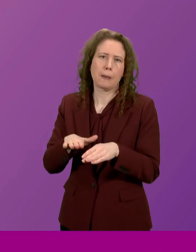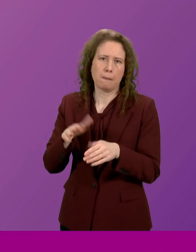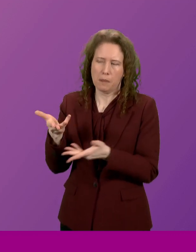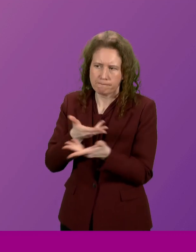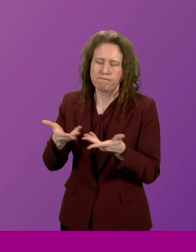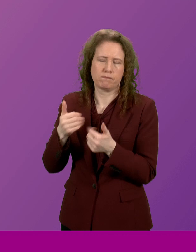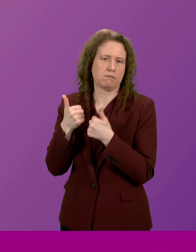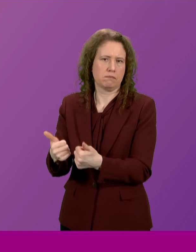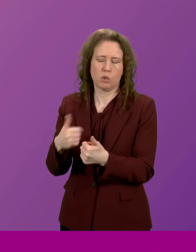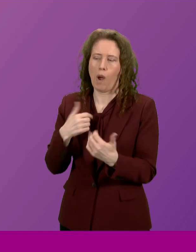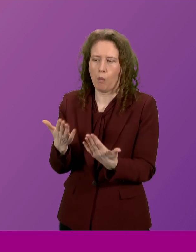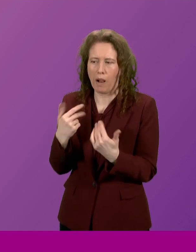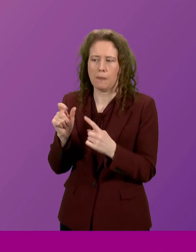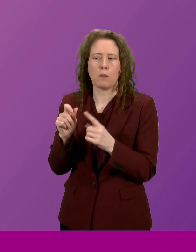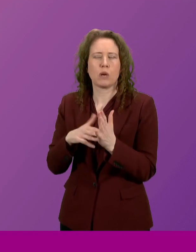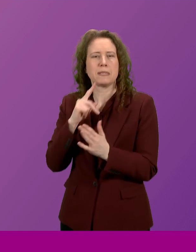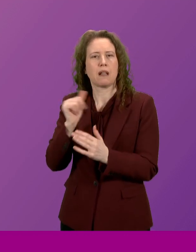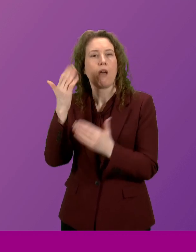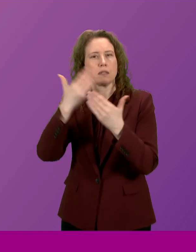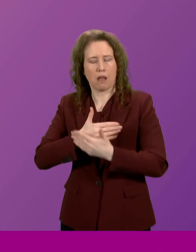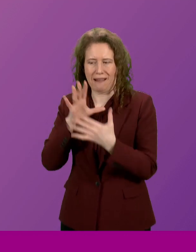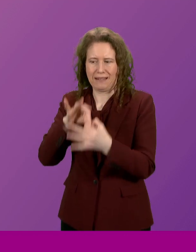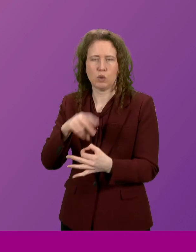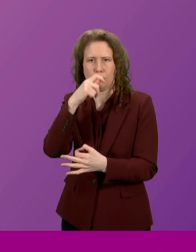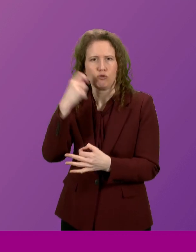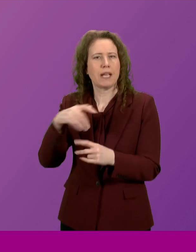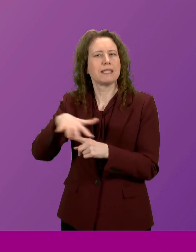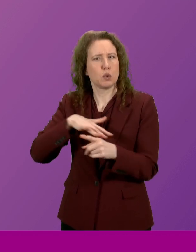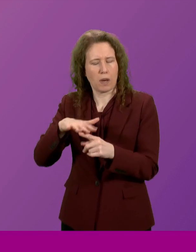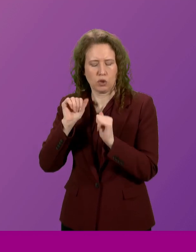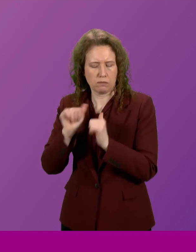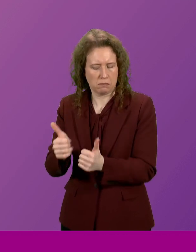I also welcome what the Prime Minister said last night on the Ukrainian situation into the bargain.